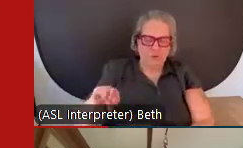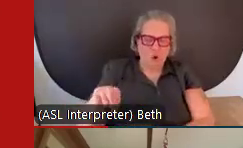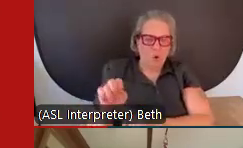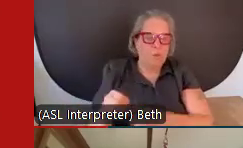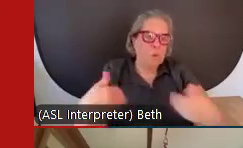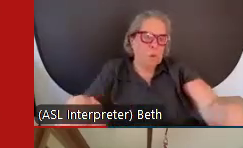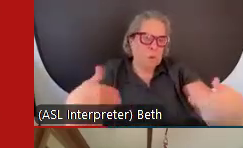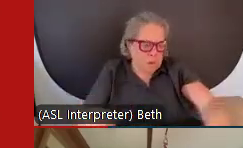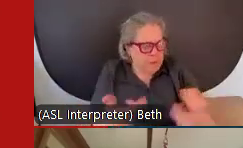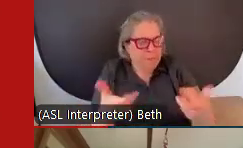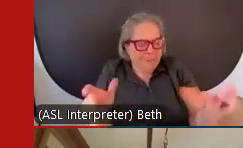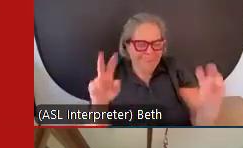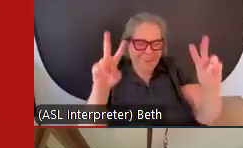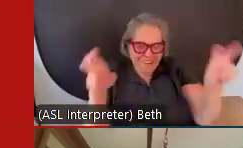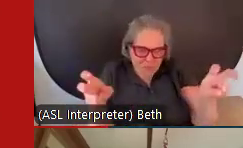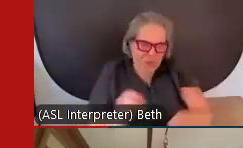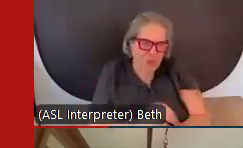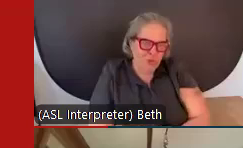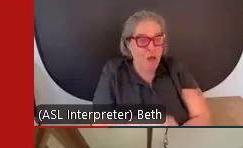Also known as burnout.